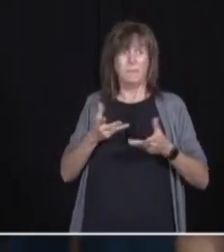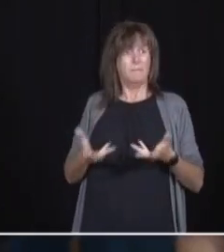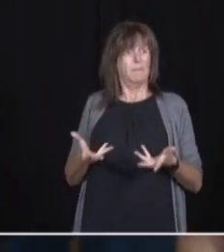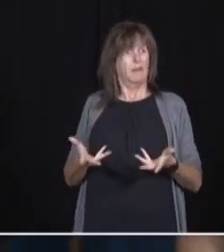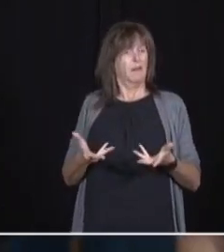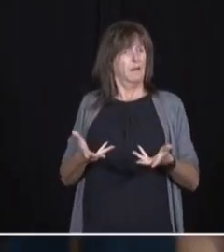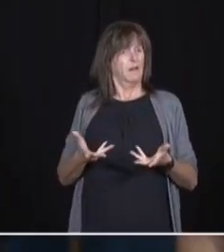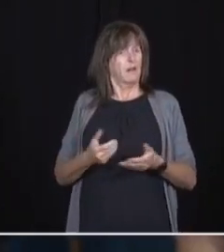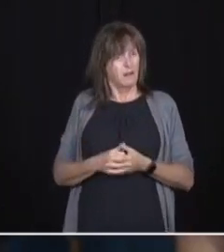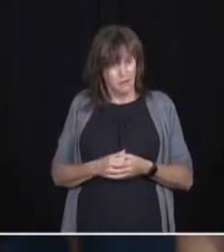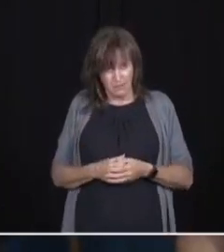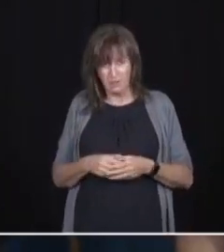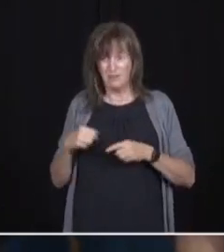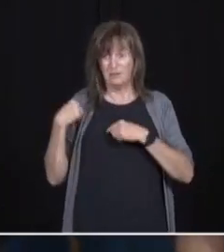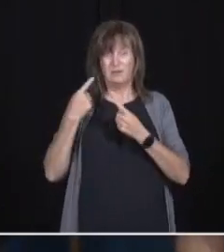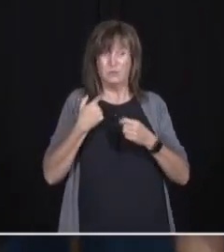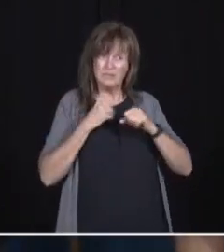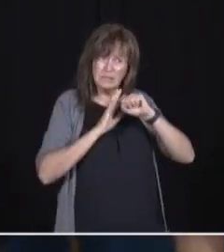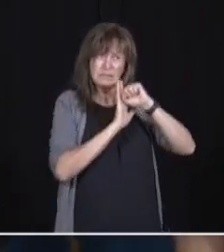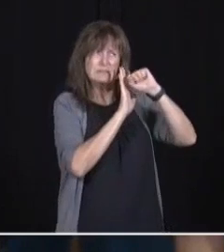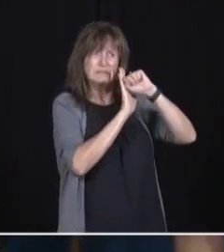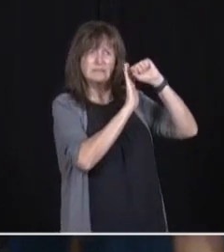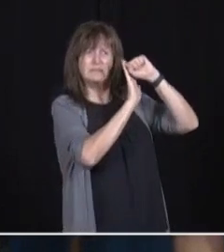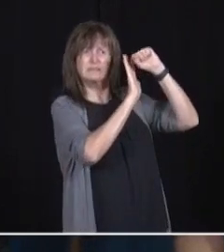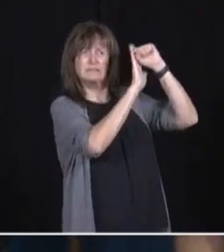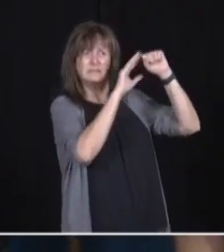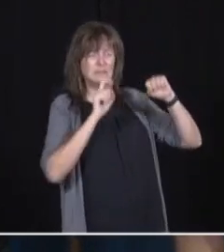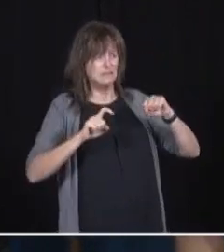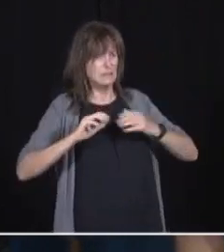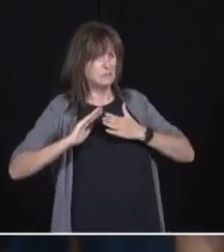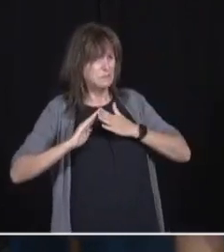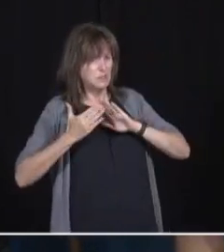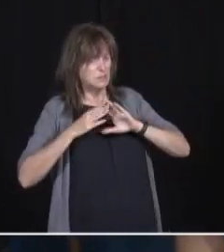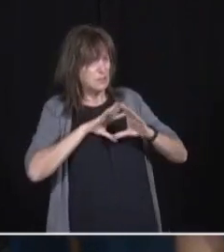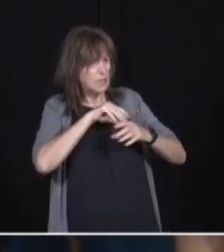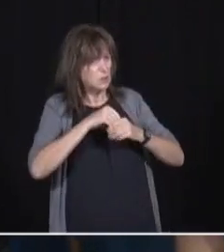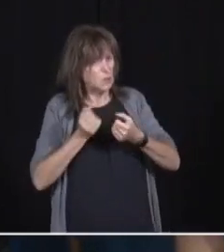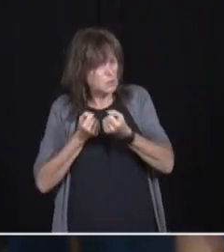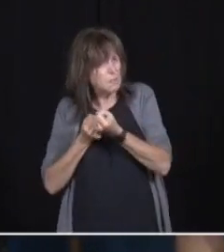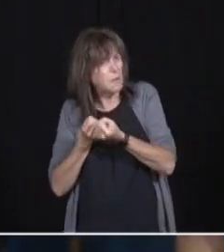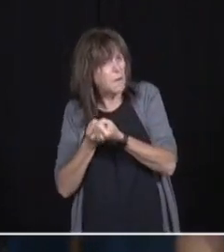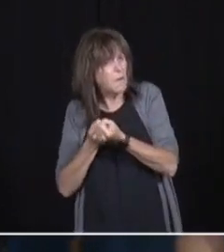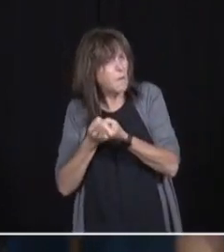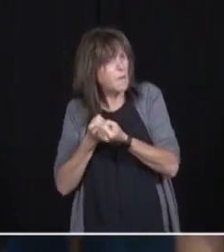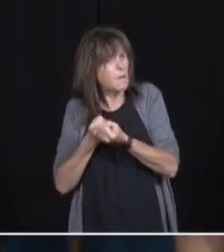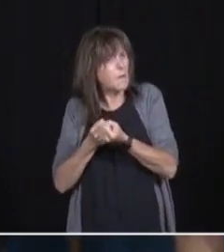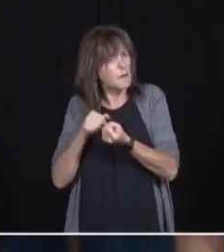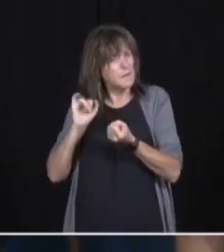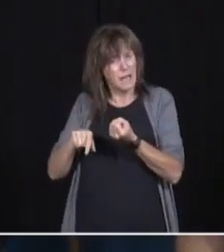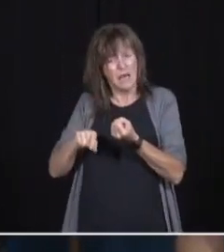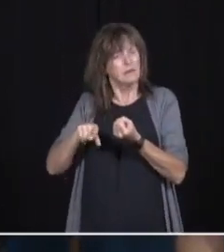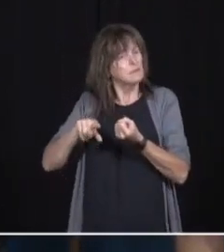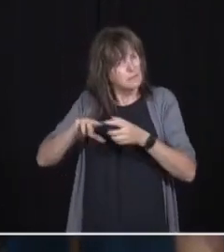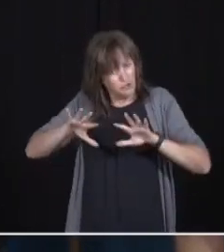victory for the people of Ontario. From the start of negotiations, Ontario advocated that municipalities be supported as part of the safe restart agreement.